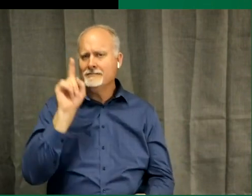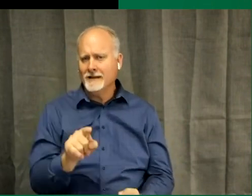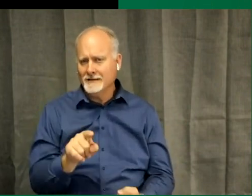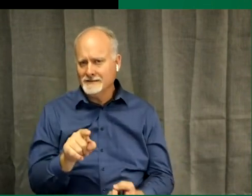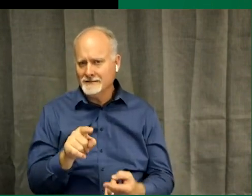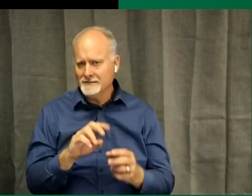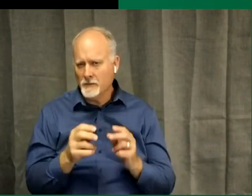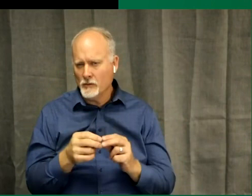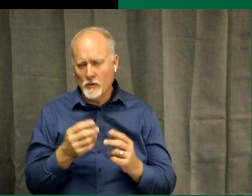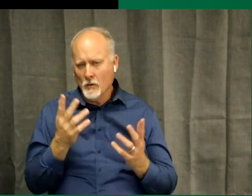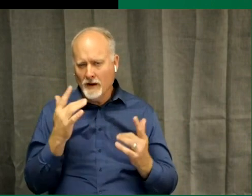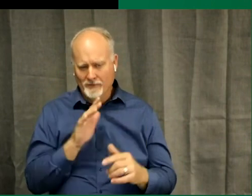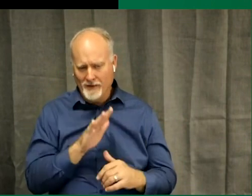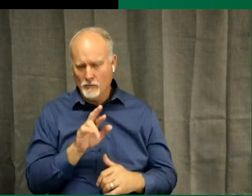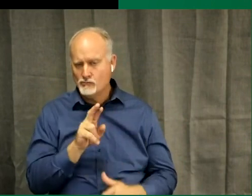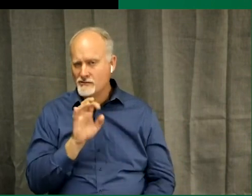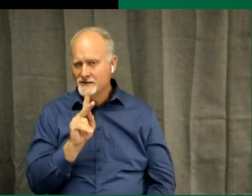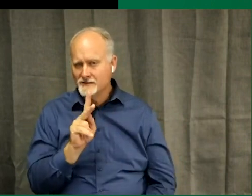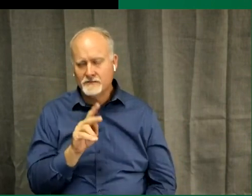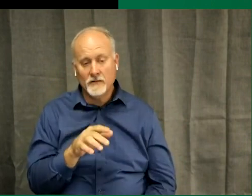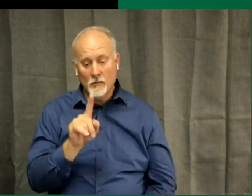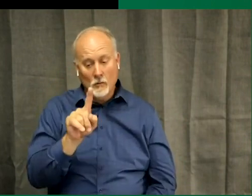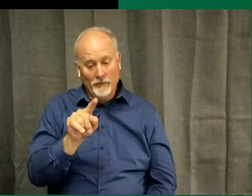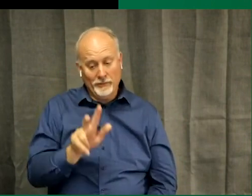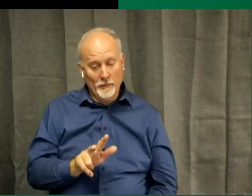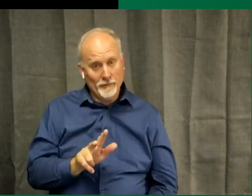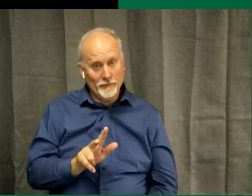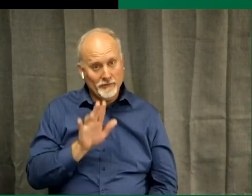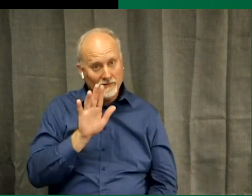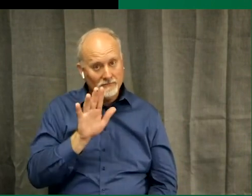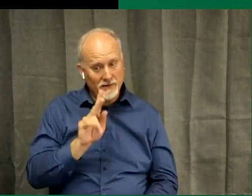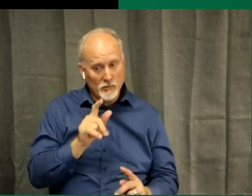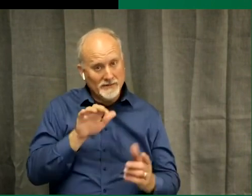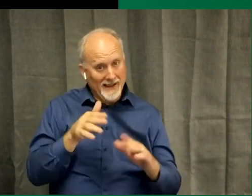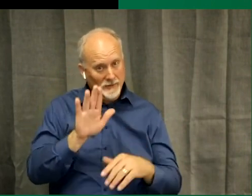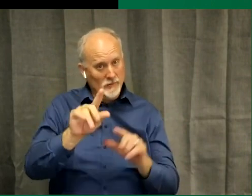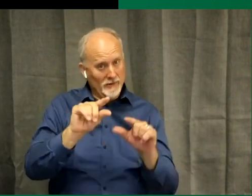their risk and a third of the covid deaths in your age group just we don't know why it led to